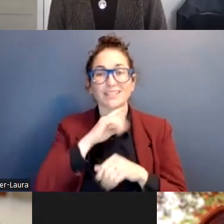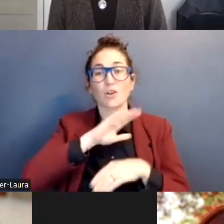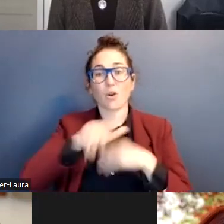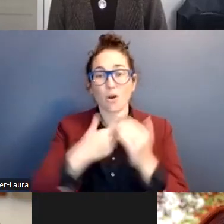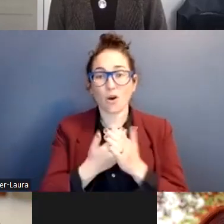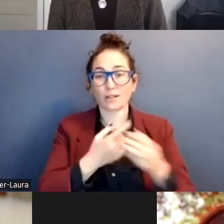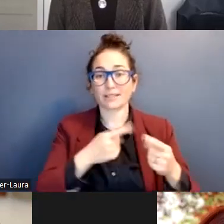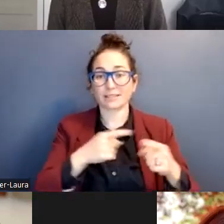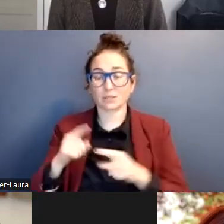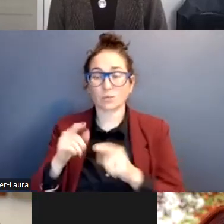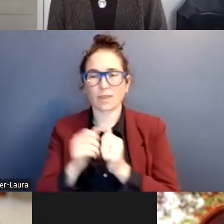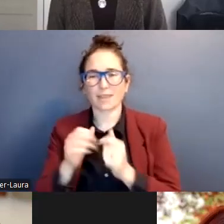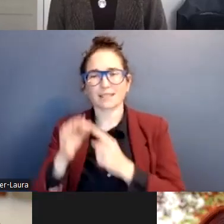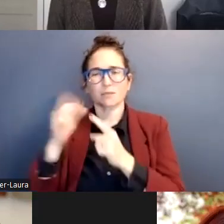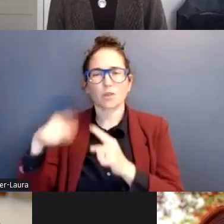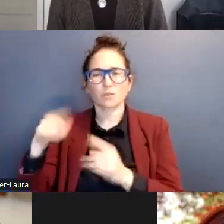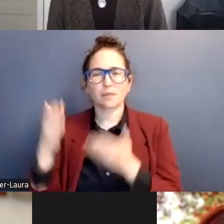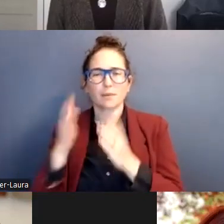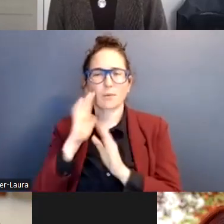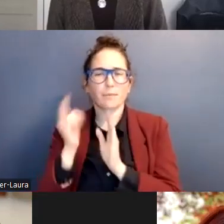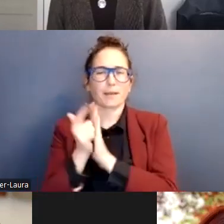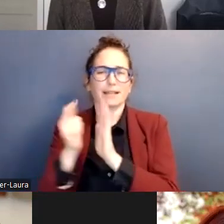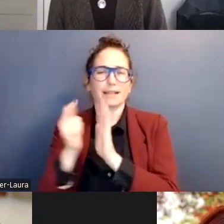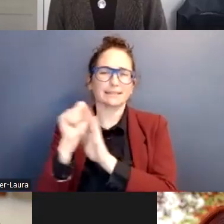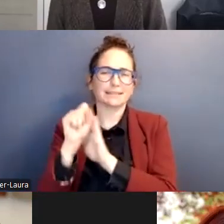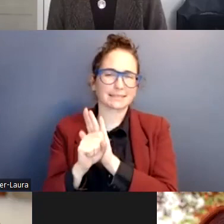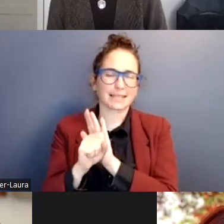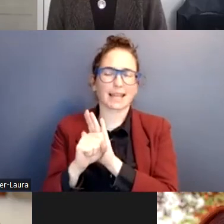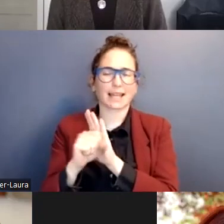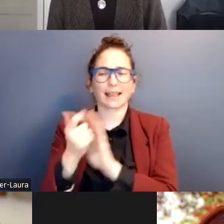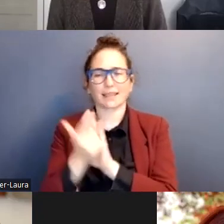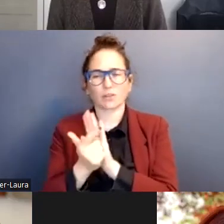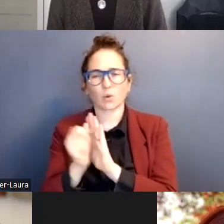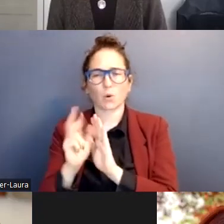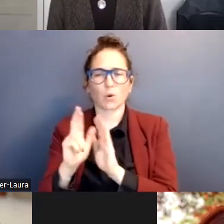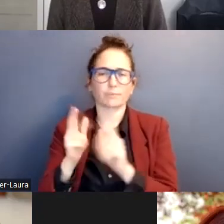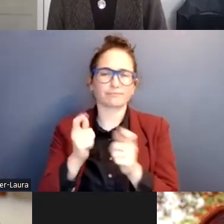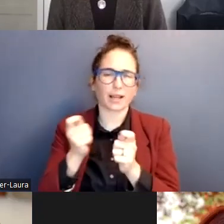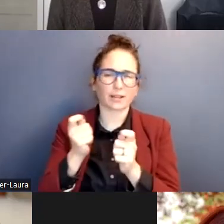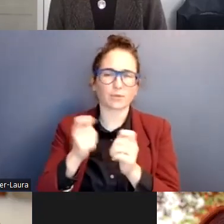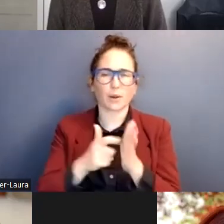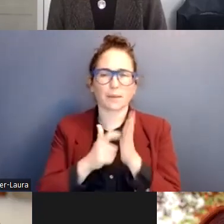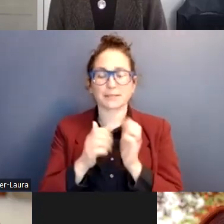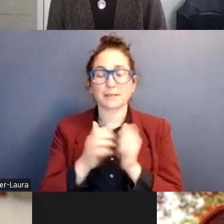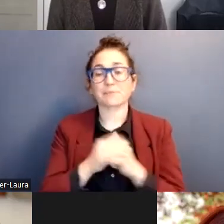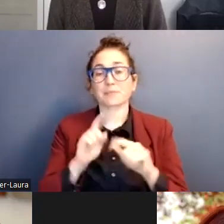those that may violate state, legal or regulatory requirements. Further I really want to emphasize is that we